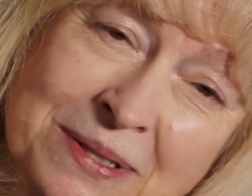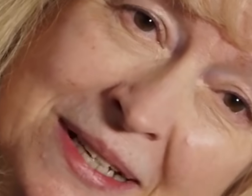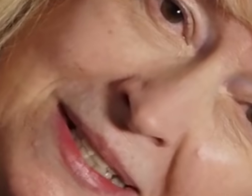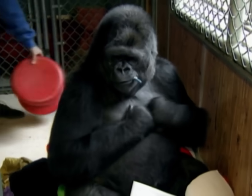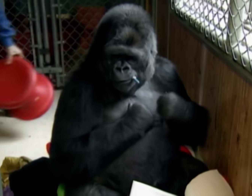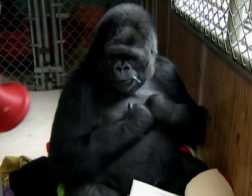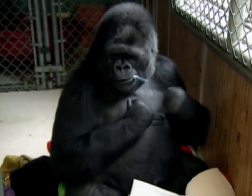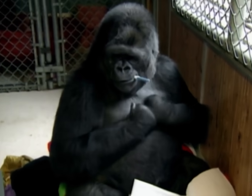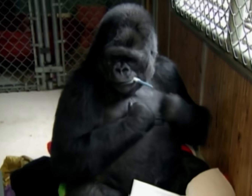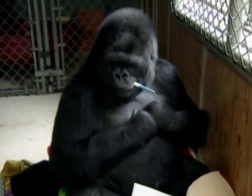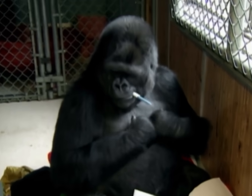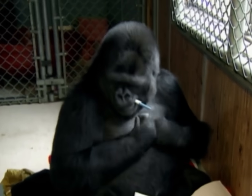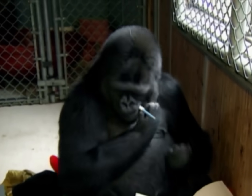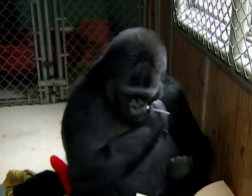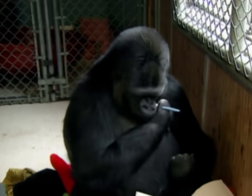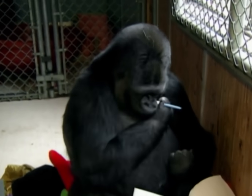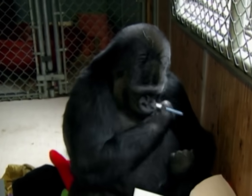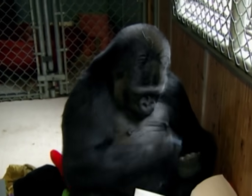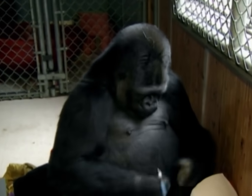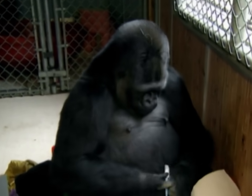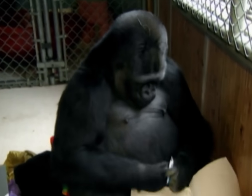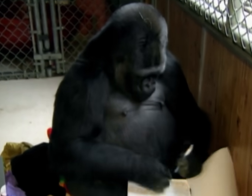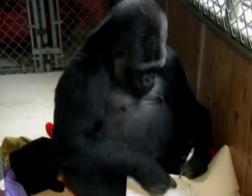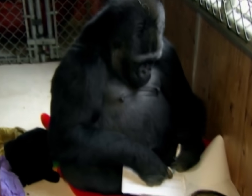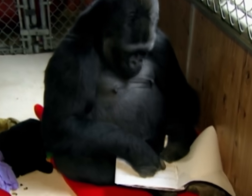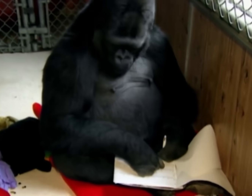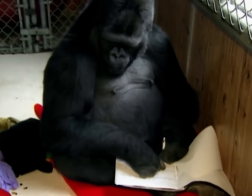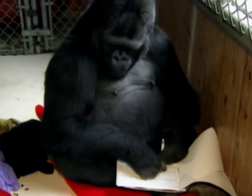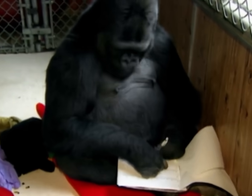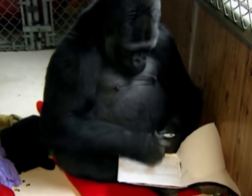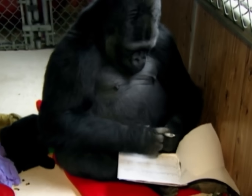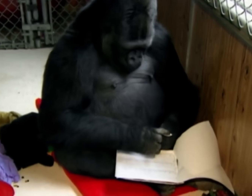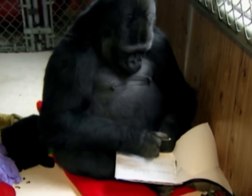Now our spotlight on Koko here, but there's a lot of cloak and dagger around the other gorillas in the